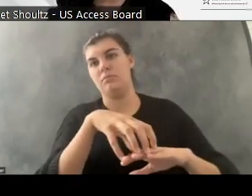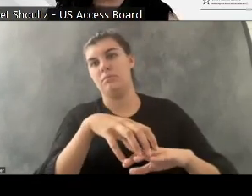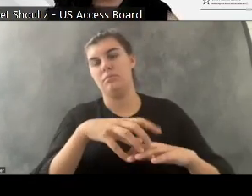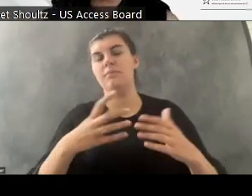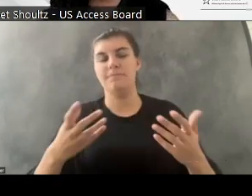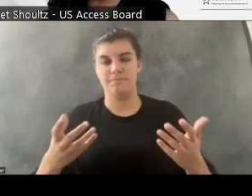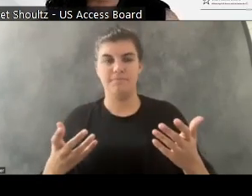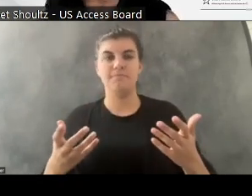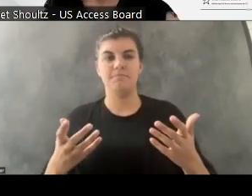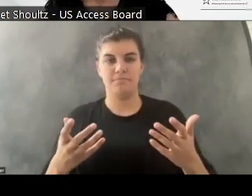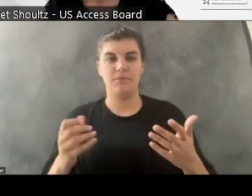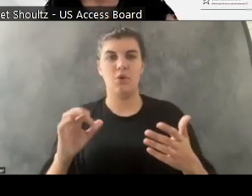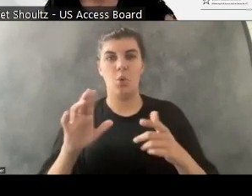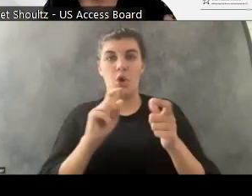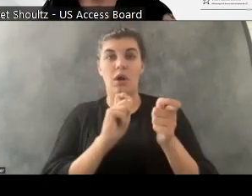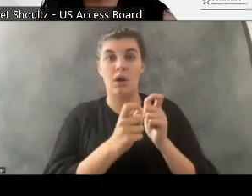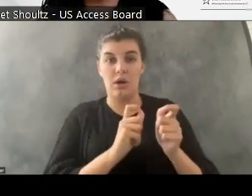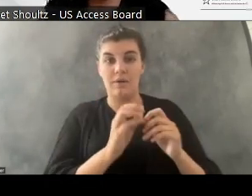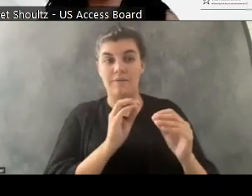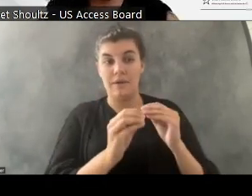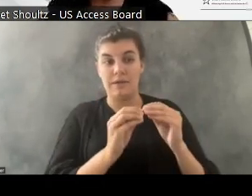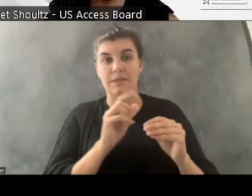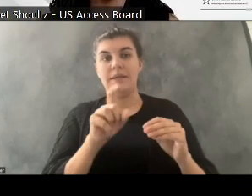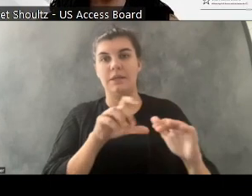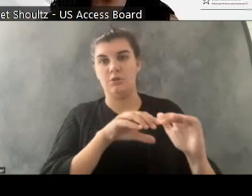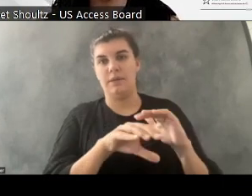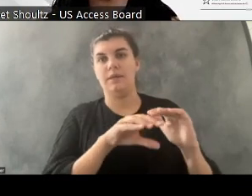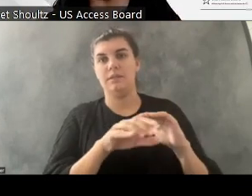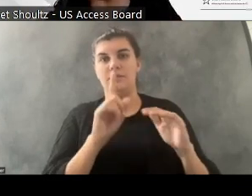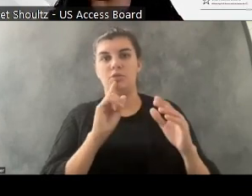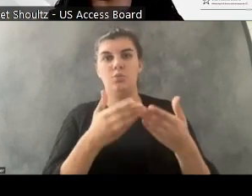or transit shelters that you're adding or altering are indeed accessible to everyone.